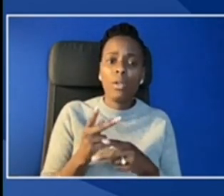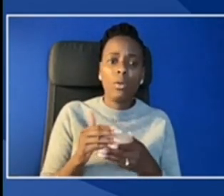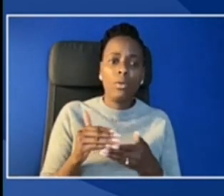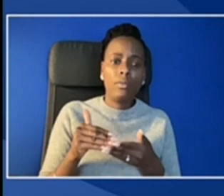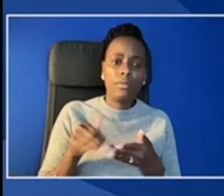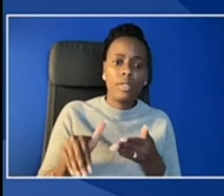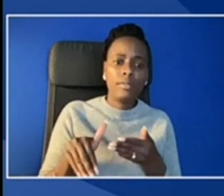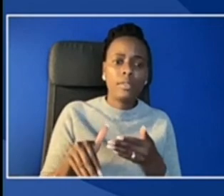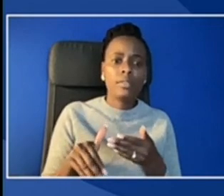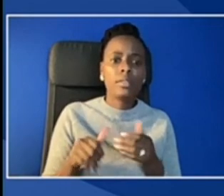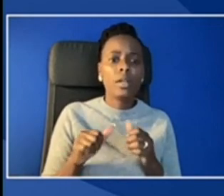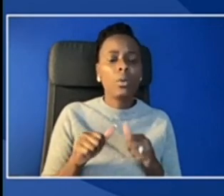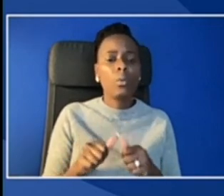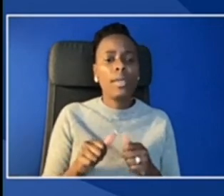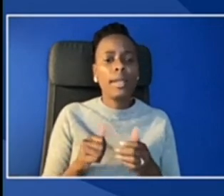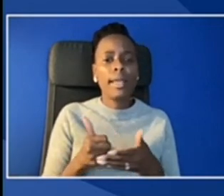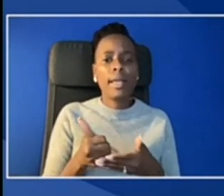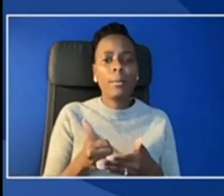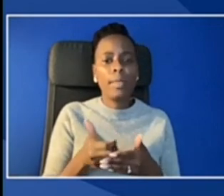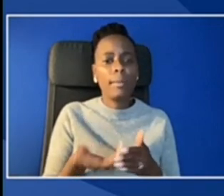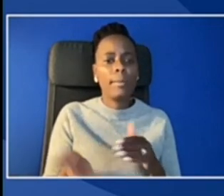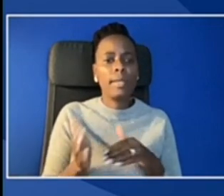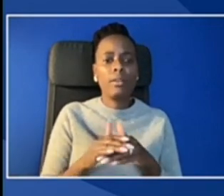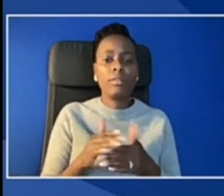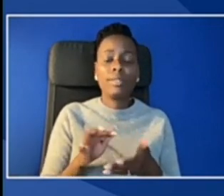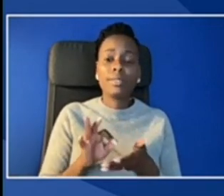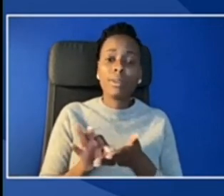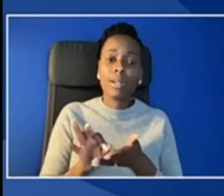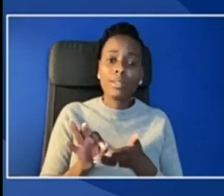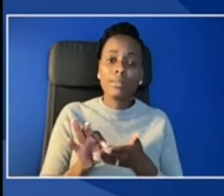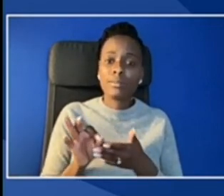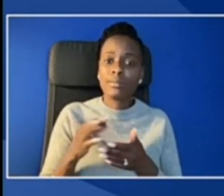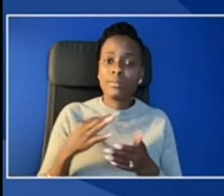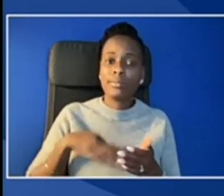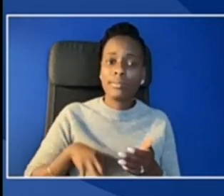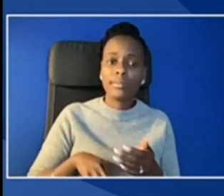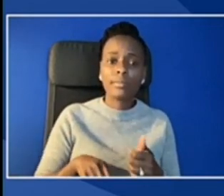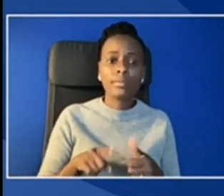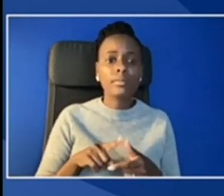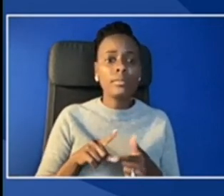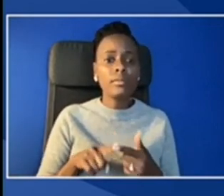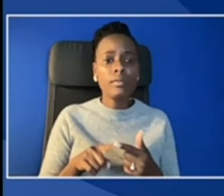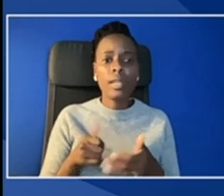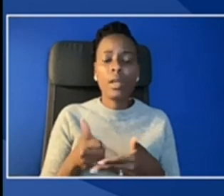and show up for themselves, their families and their communities in meaningful ways. Student loan debt relief for people